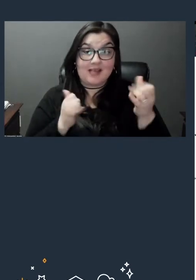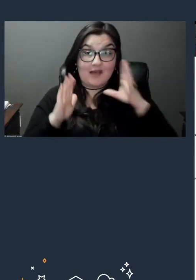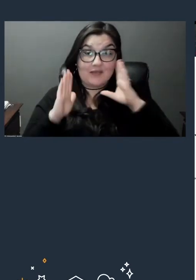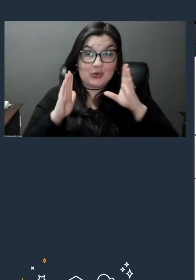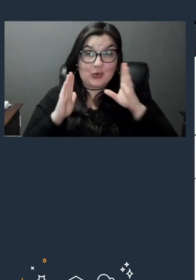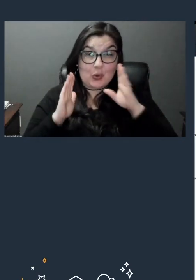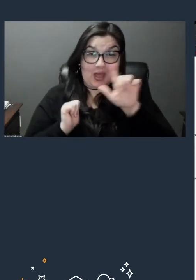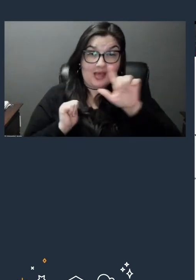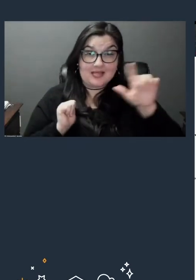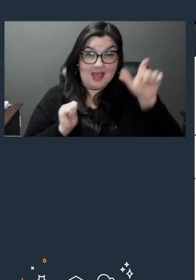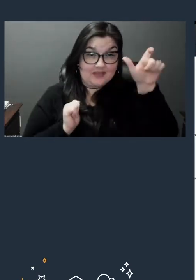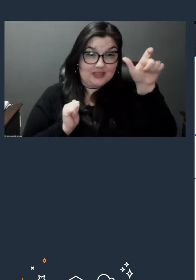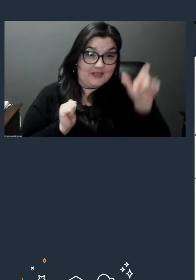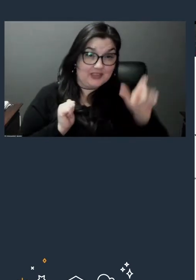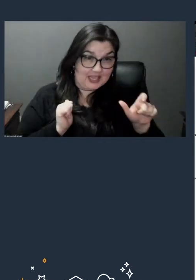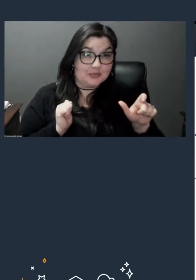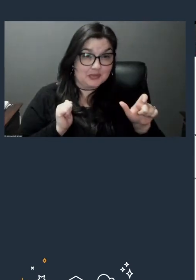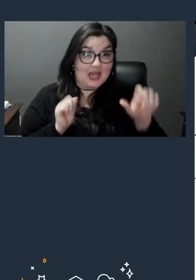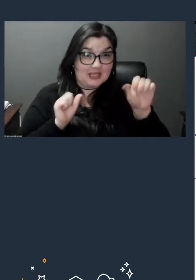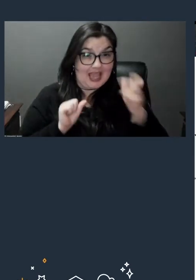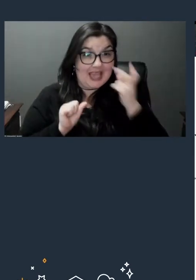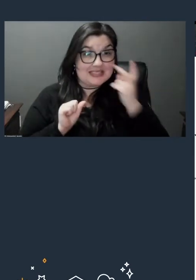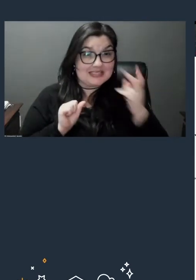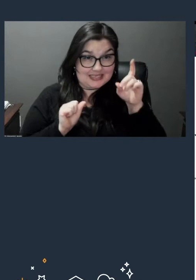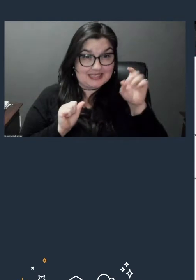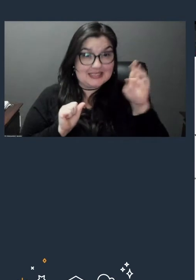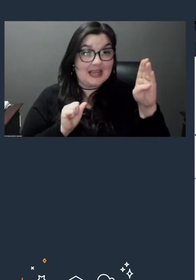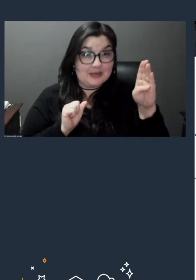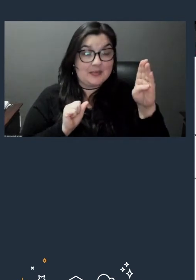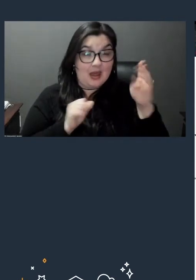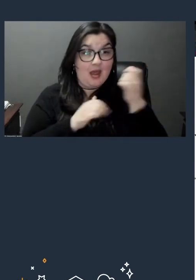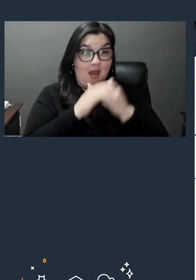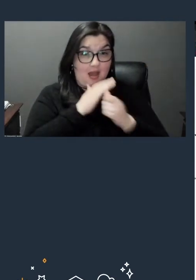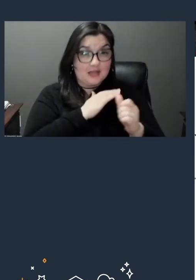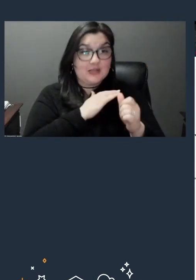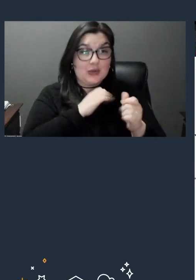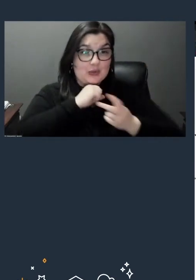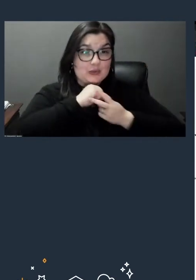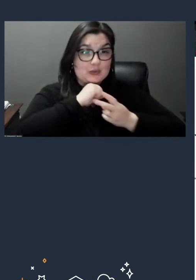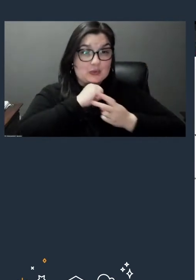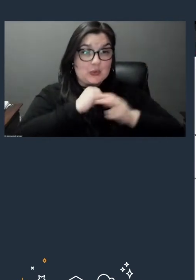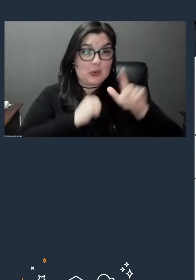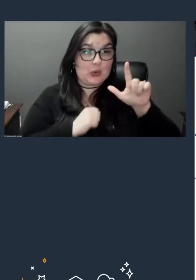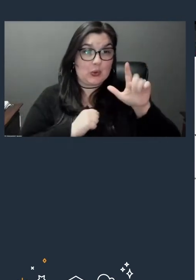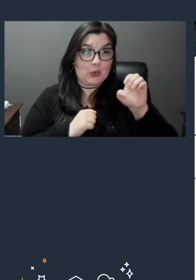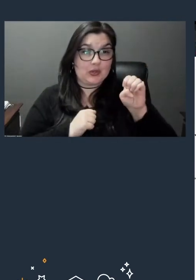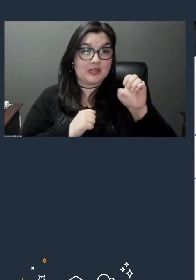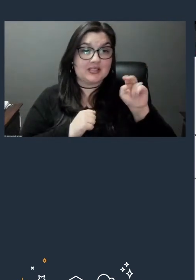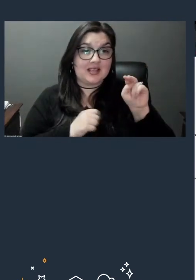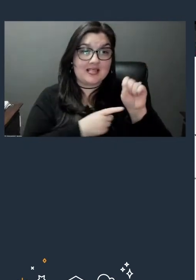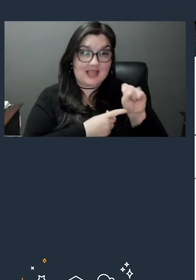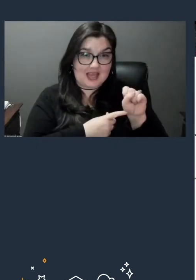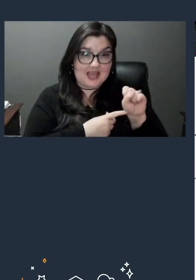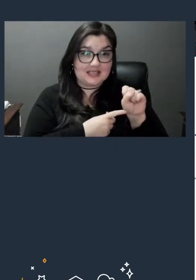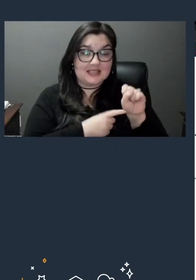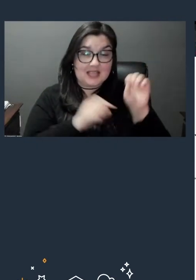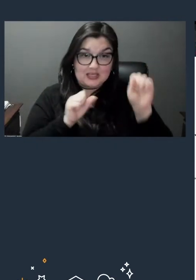where we can see dashboard under S3 Storage Lens. This view lists the existing dashboard I currently have.